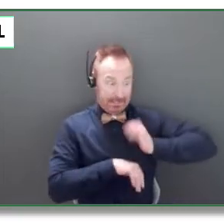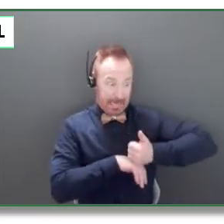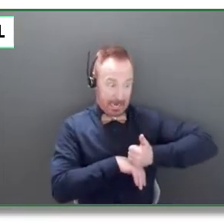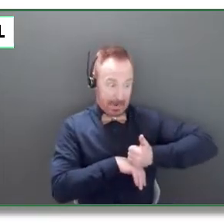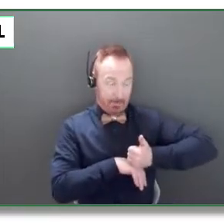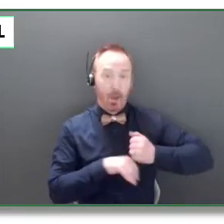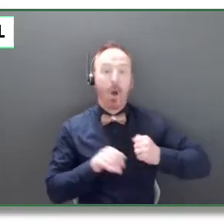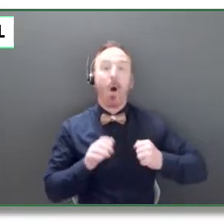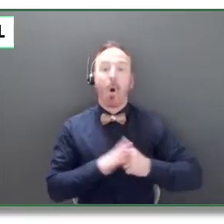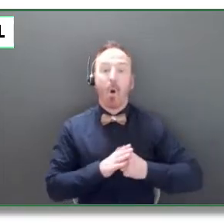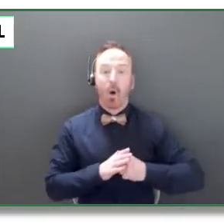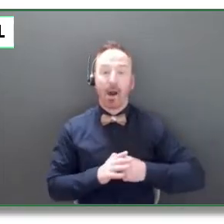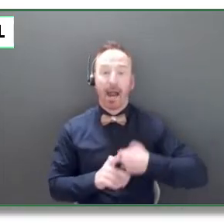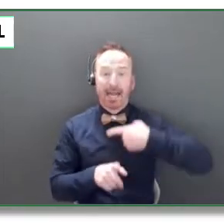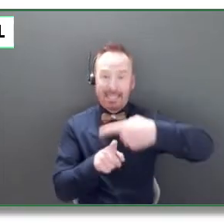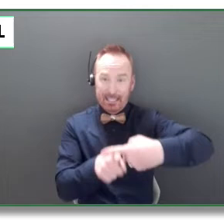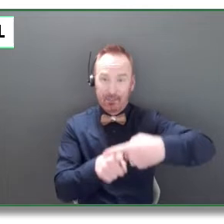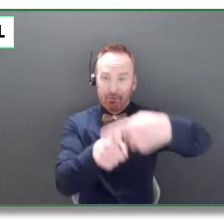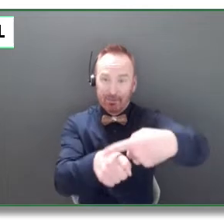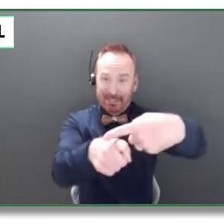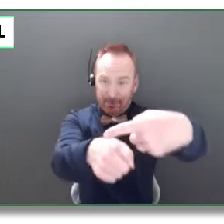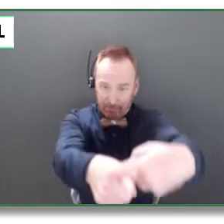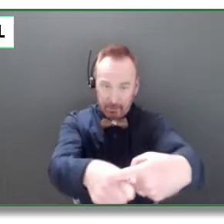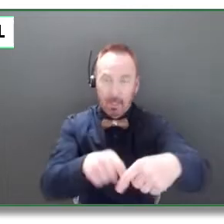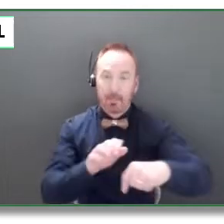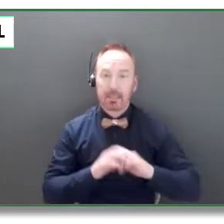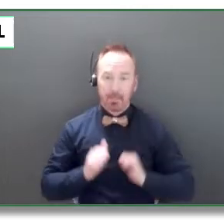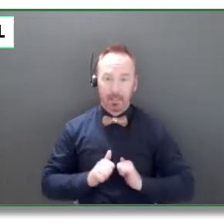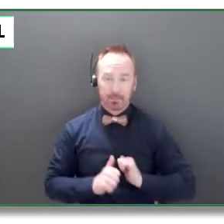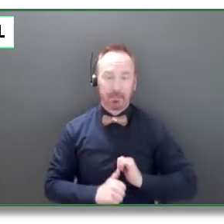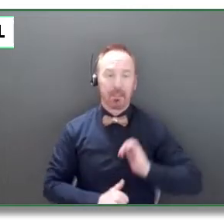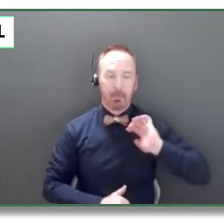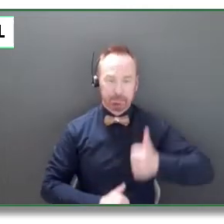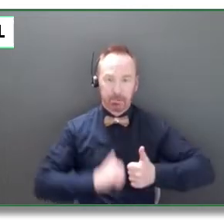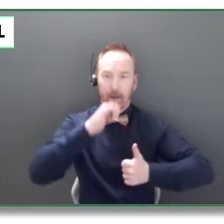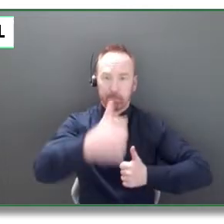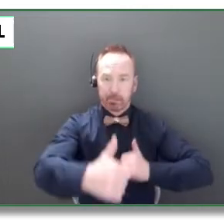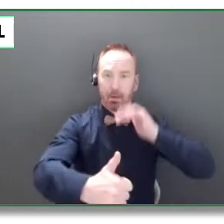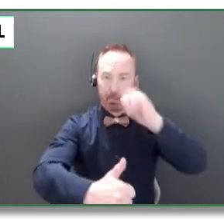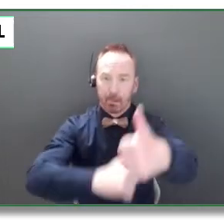the side slope what's the what is the increase and decrease.